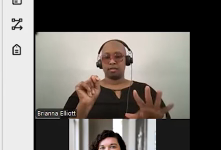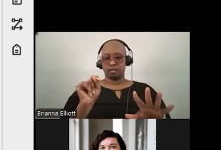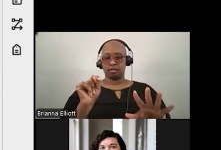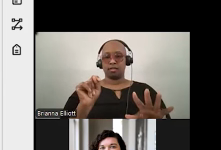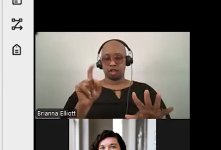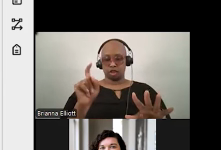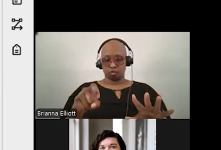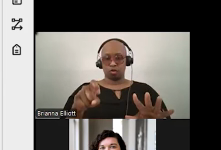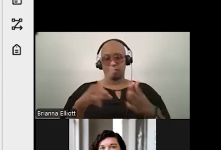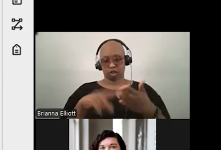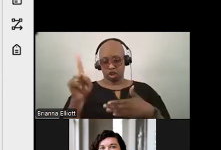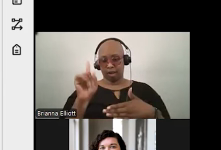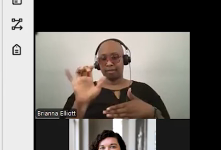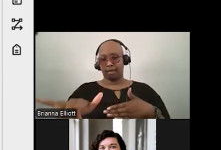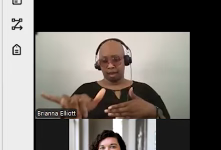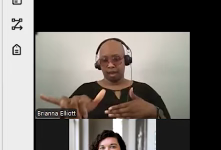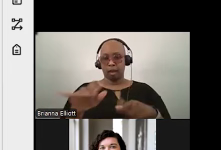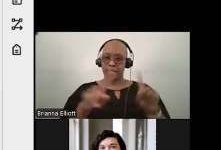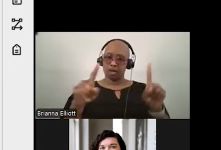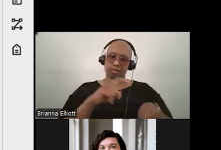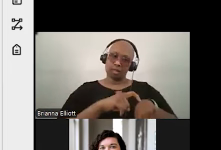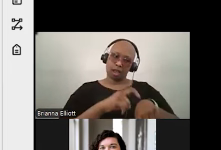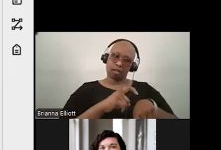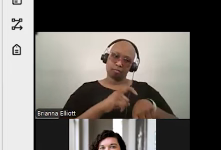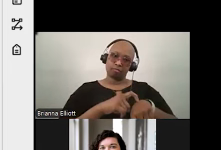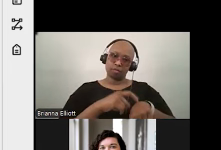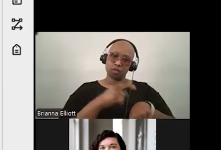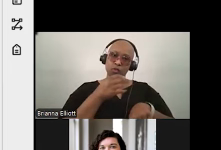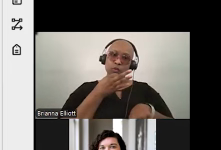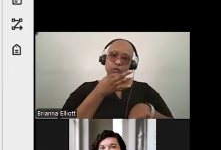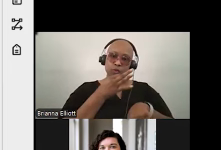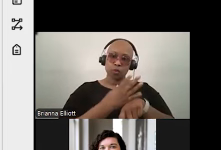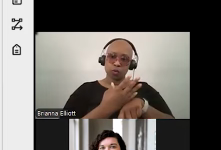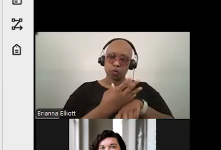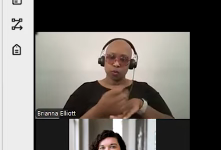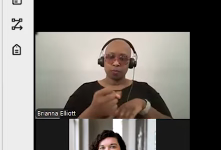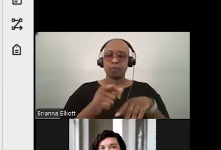would be fine in our accessibility checker. And then we did go check our reading order already,